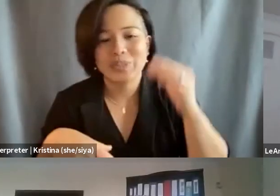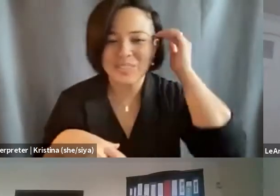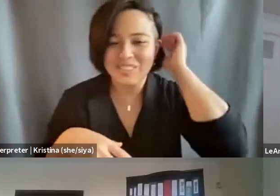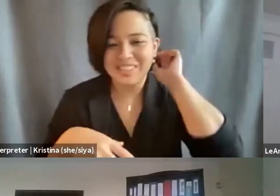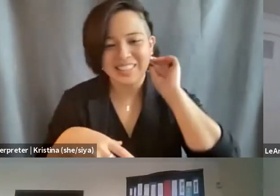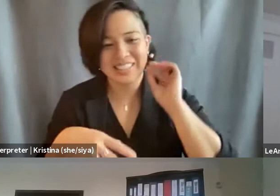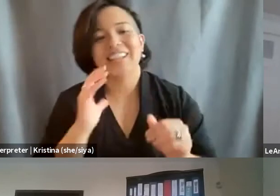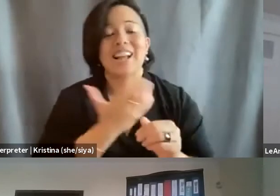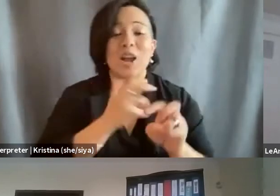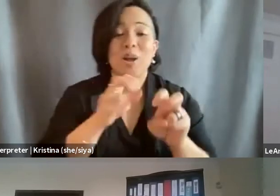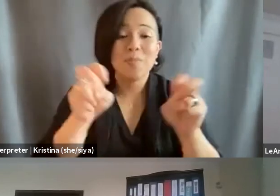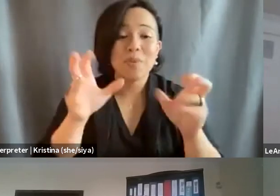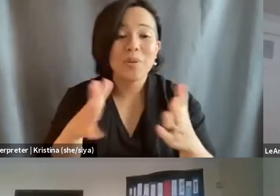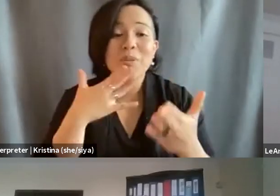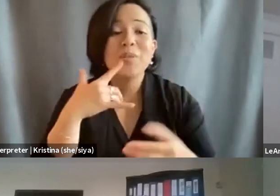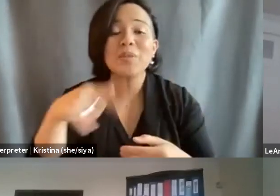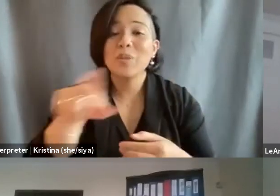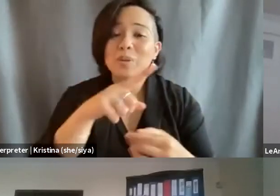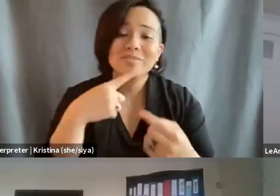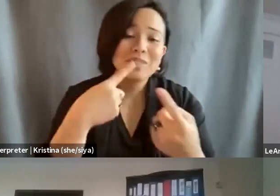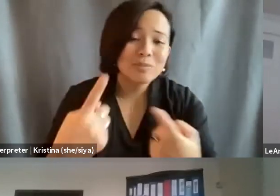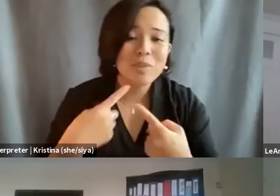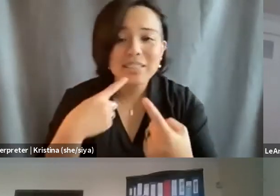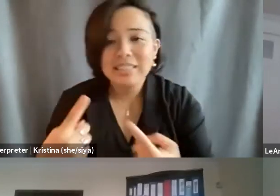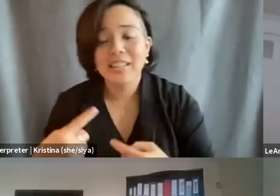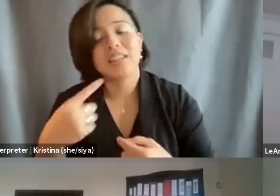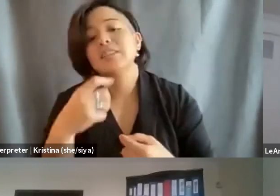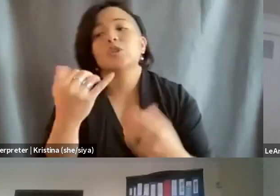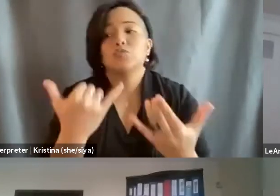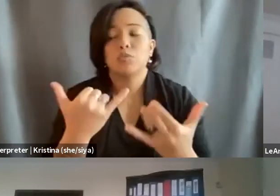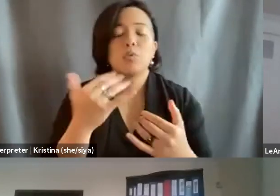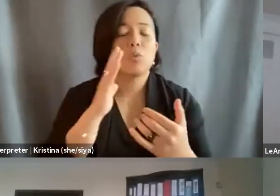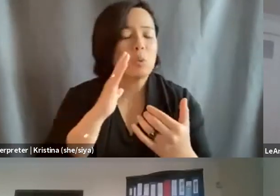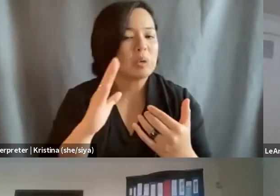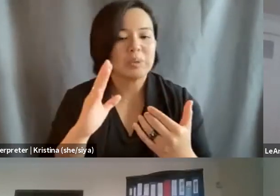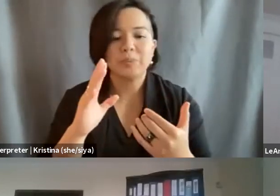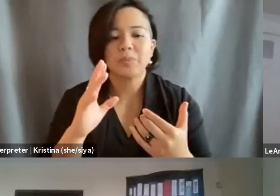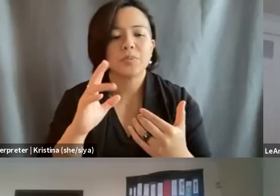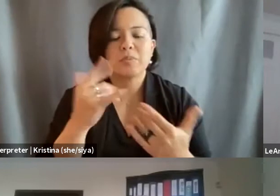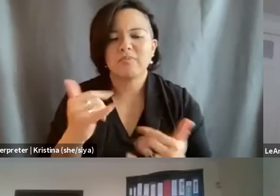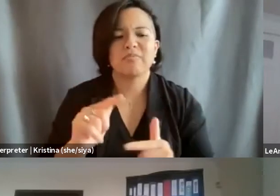our panelists for those responses. Right now, I'm just going to hand it over to Yolande,